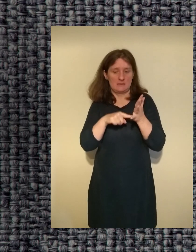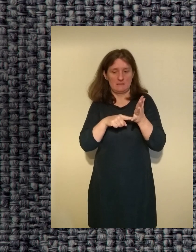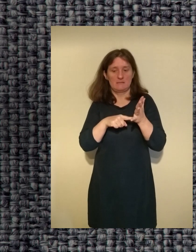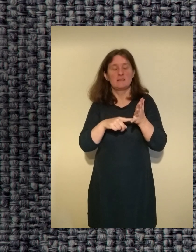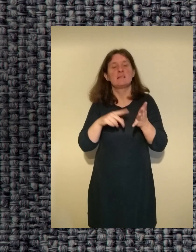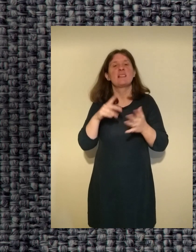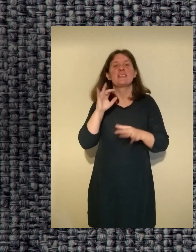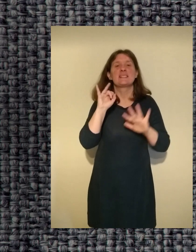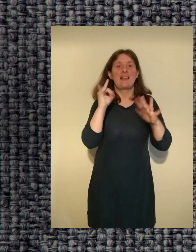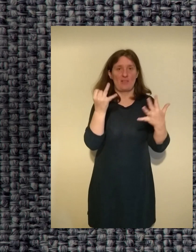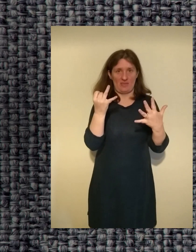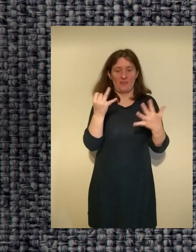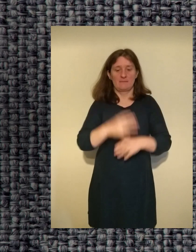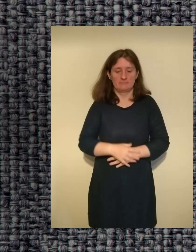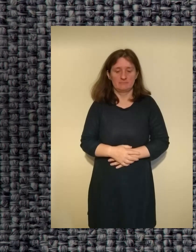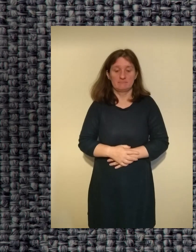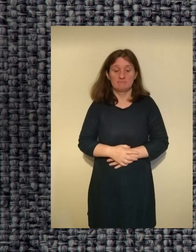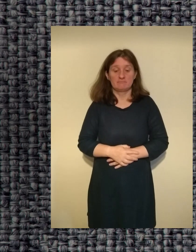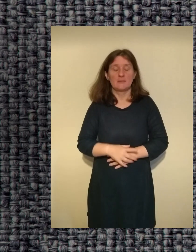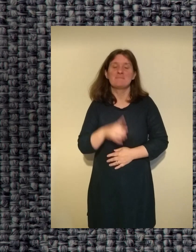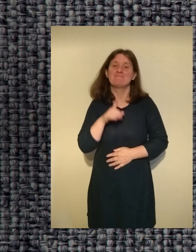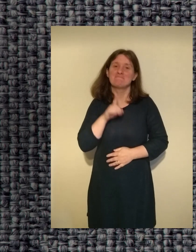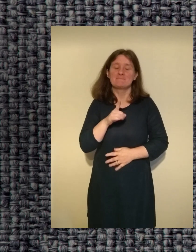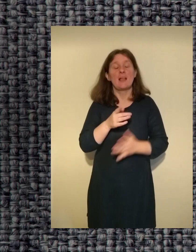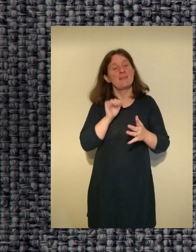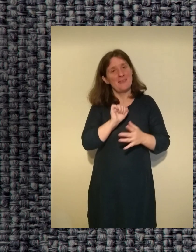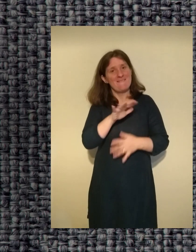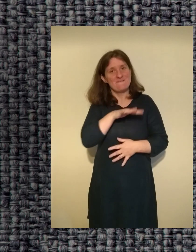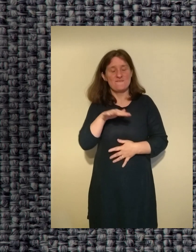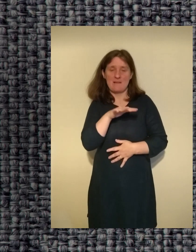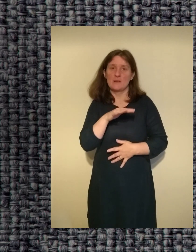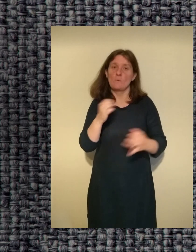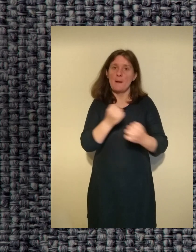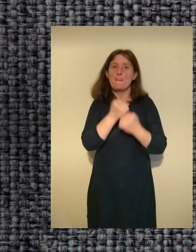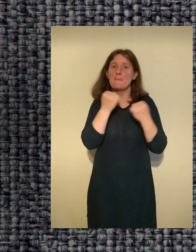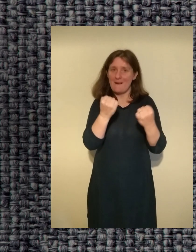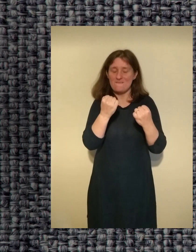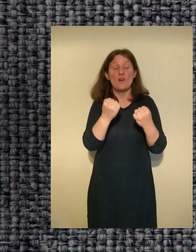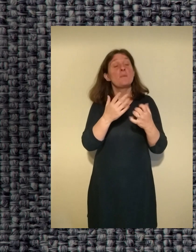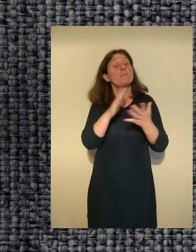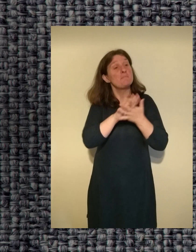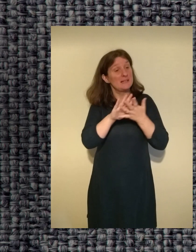was typical of the fascination of the powerful Medici family with the healing ministry of